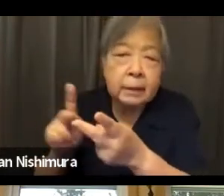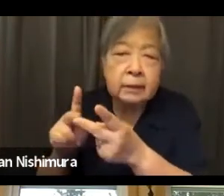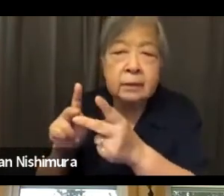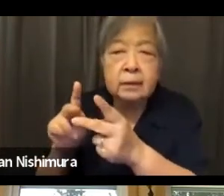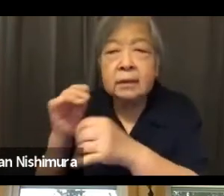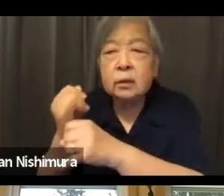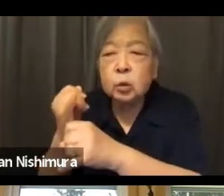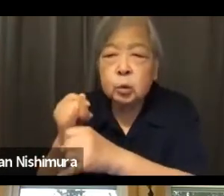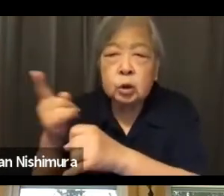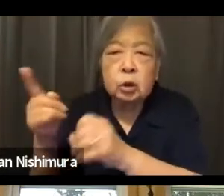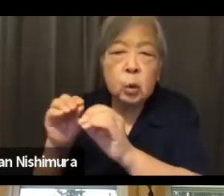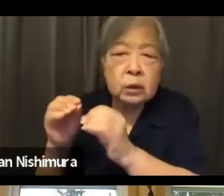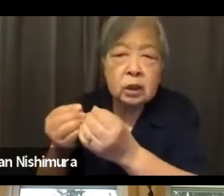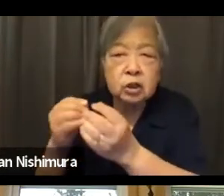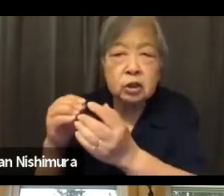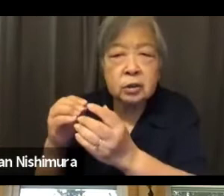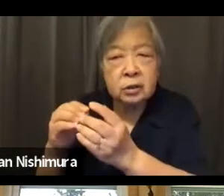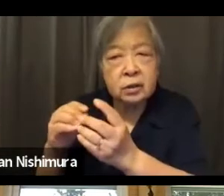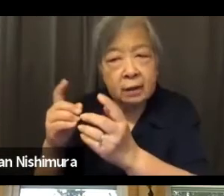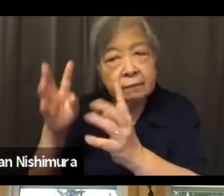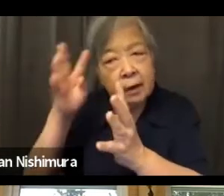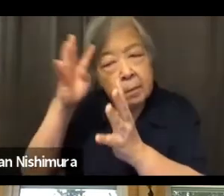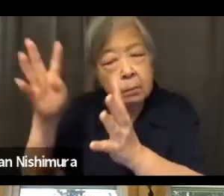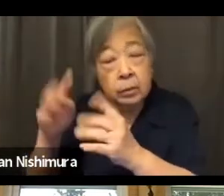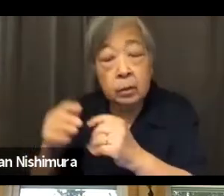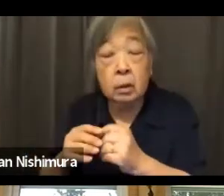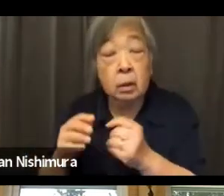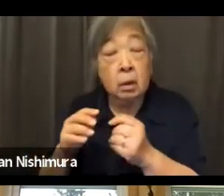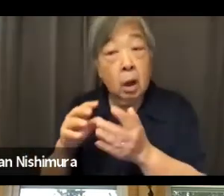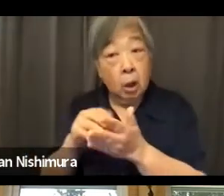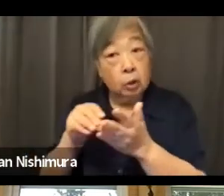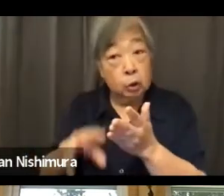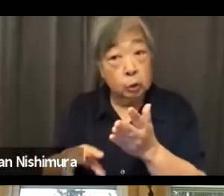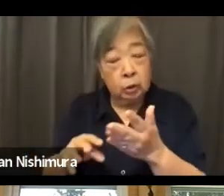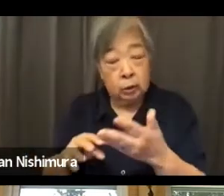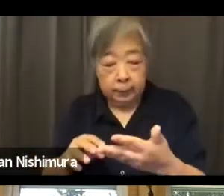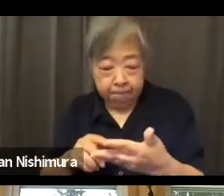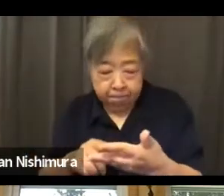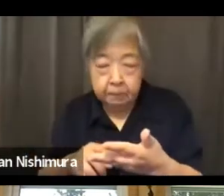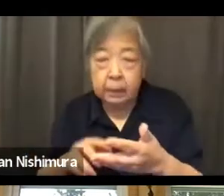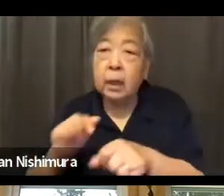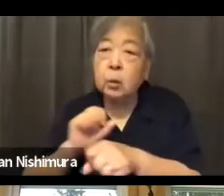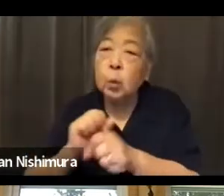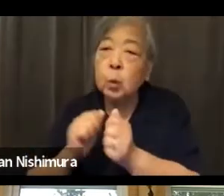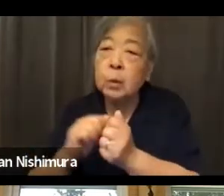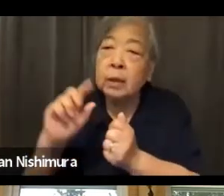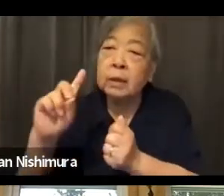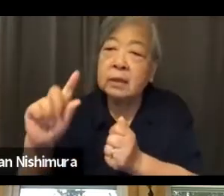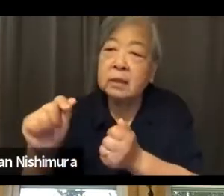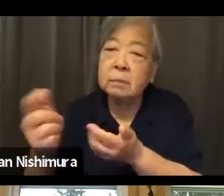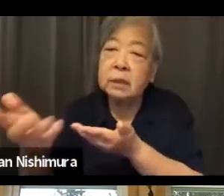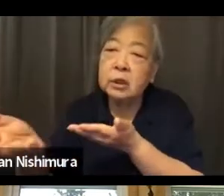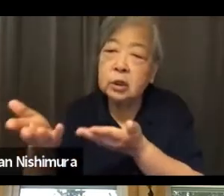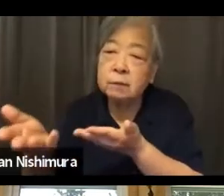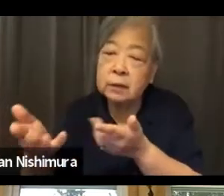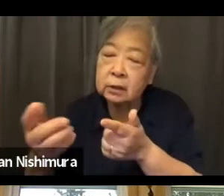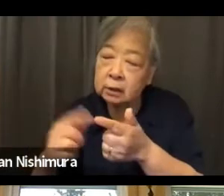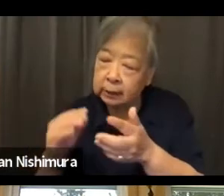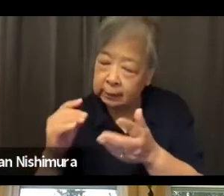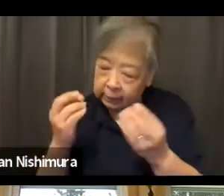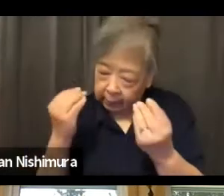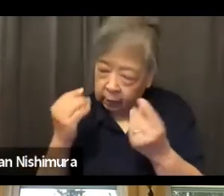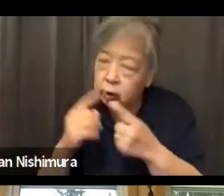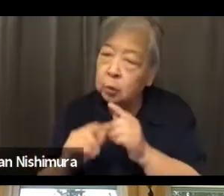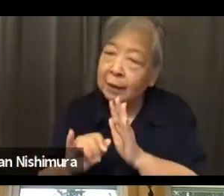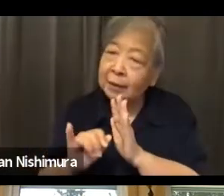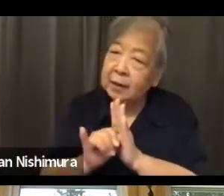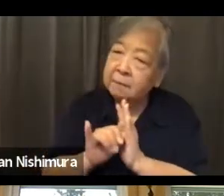This form allows a student to work with Disability Services to identify the needs on campus that